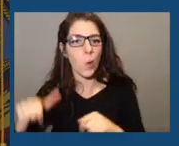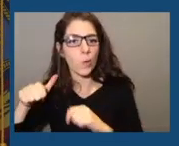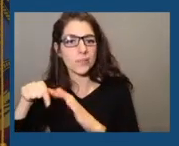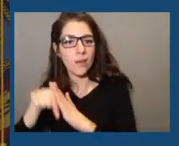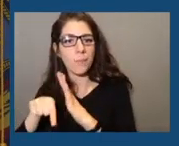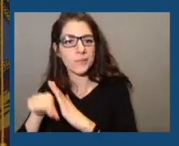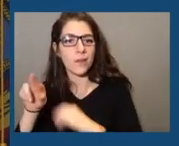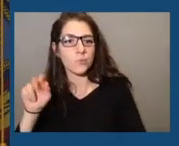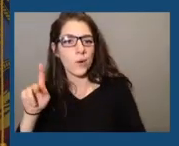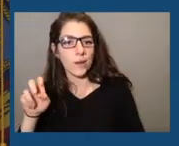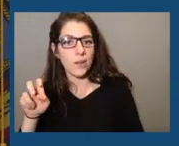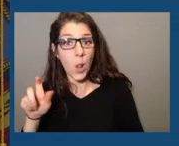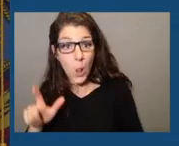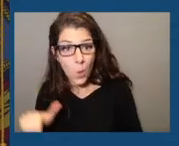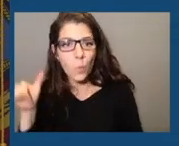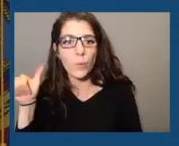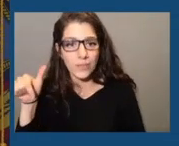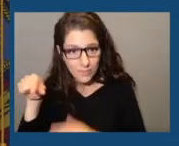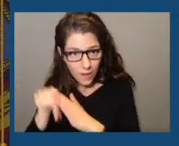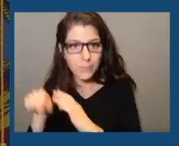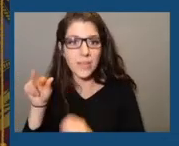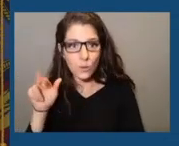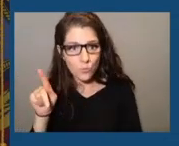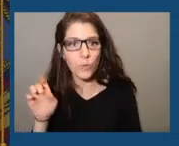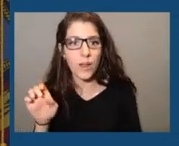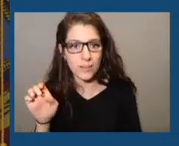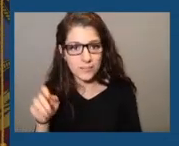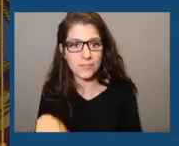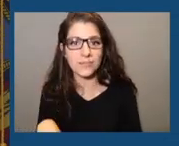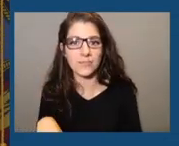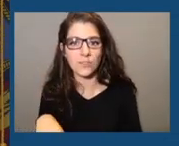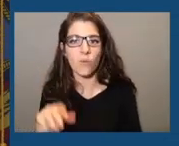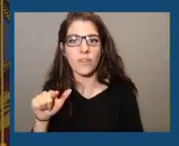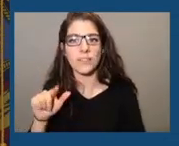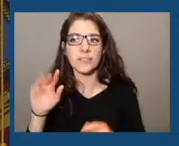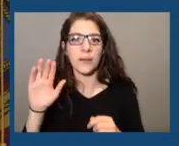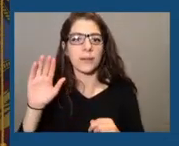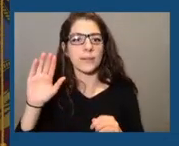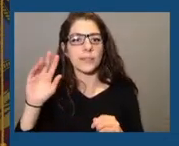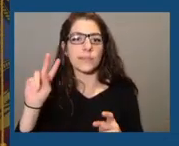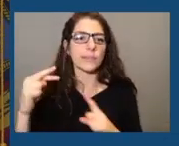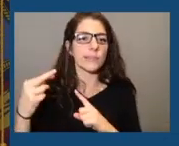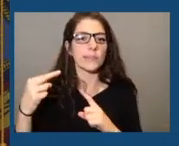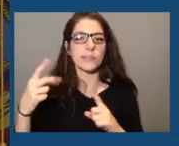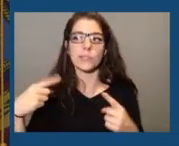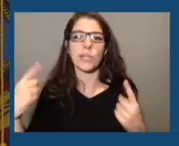the lowest homicide rate. So this perception that it's the wild west here and things are out of control.